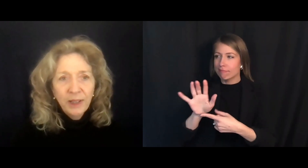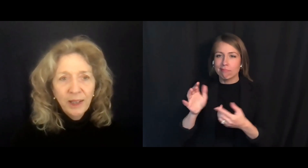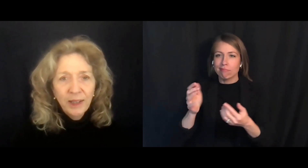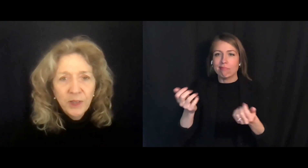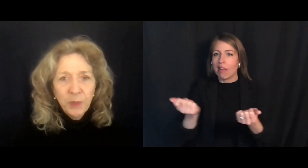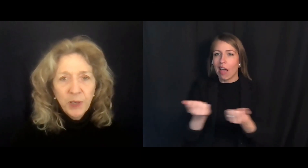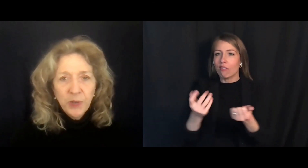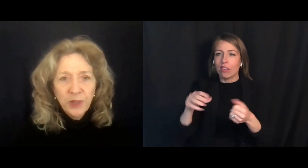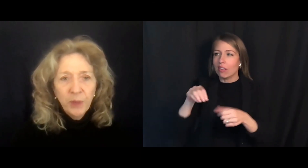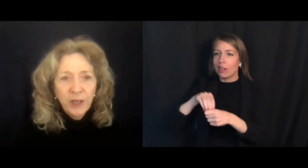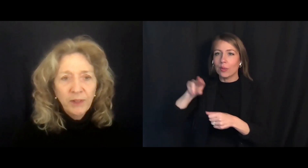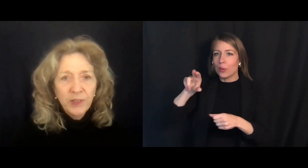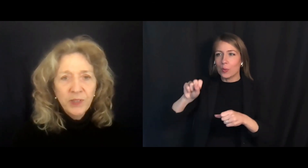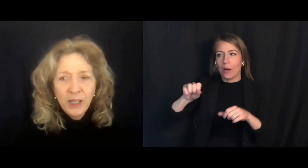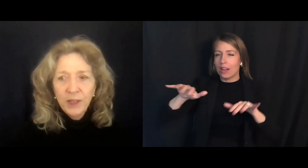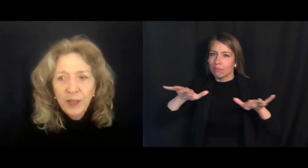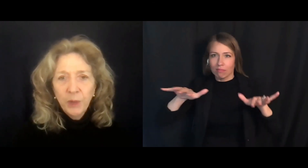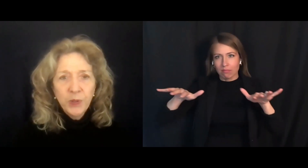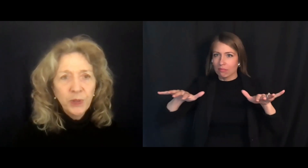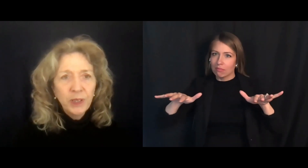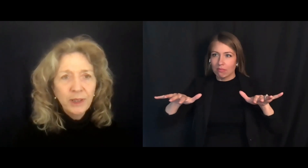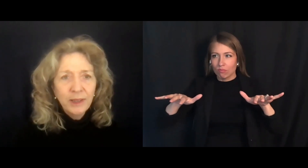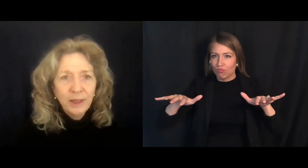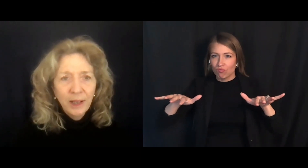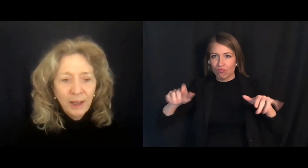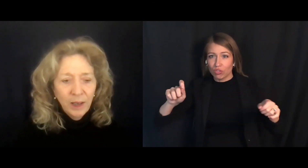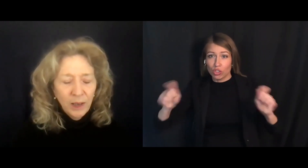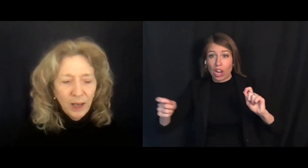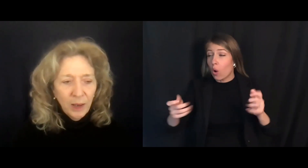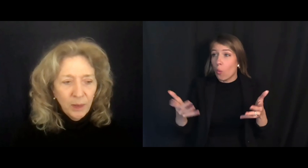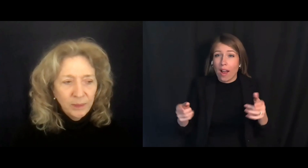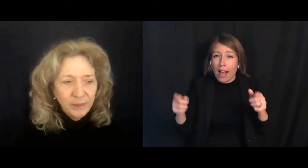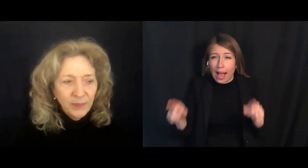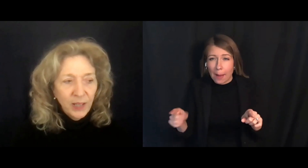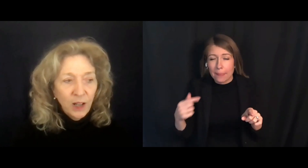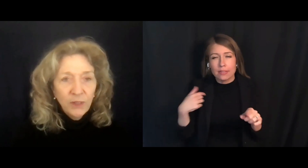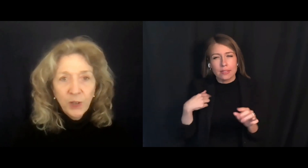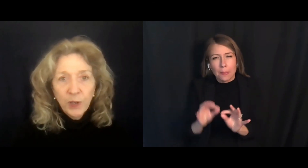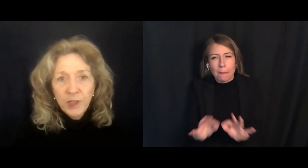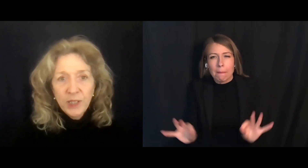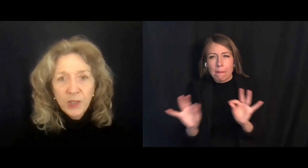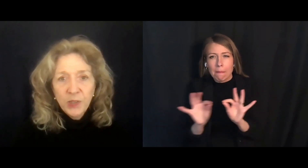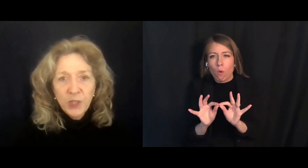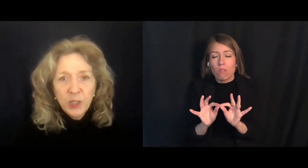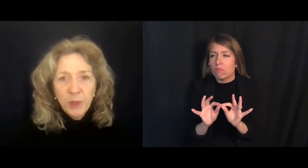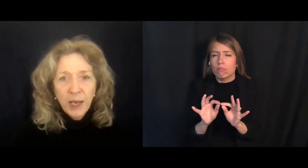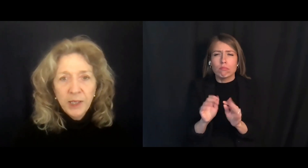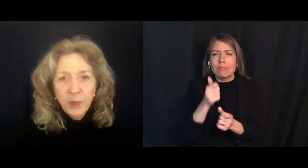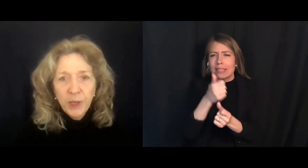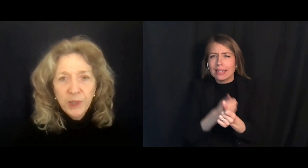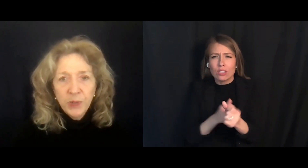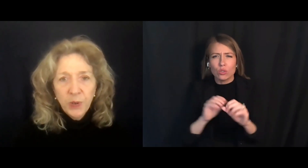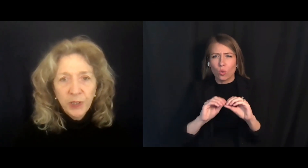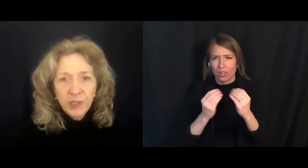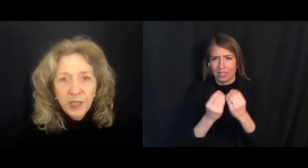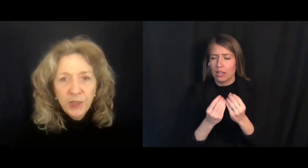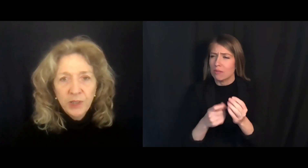and to make sure that whatever is done that we're doing it. That all of our organizations need to be anti-racist organizations,